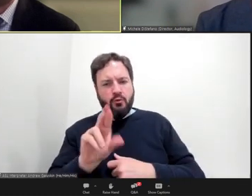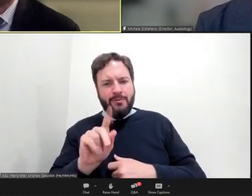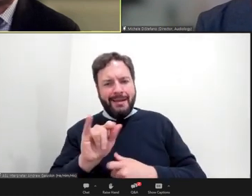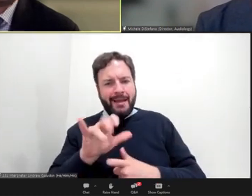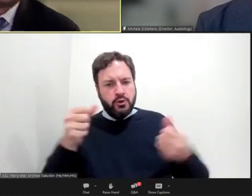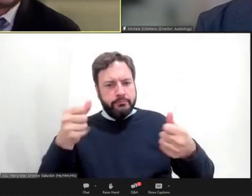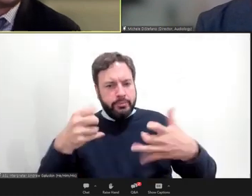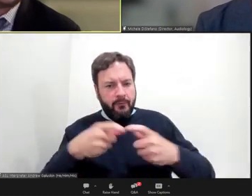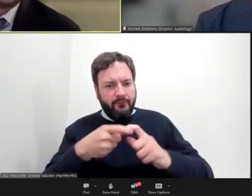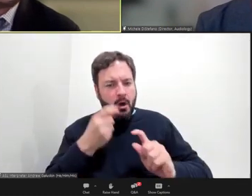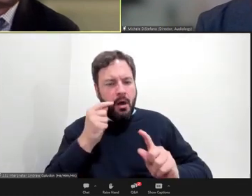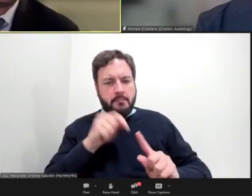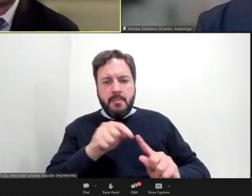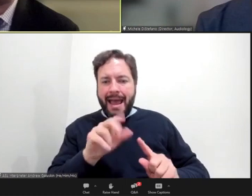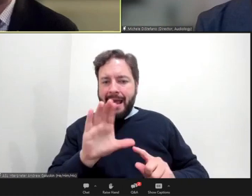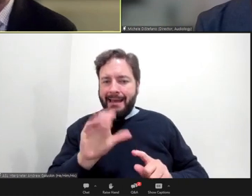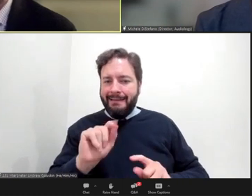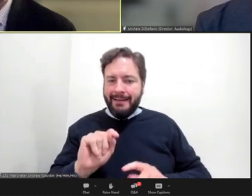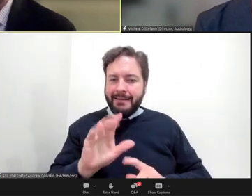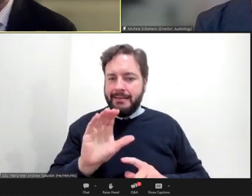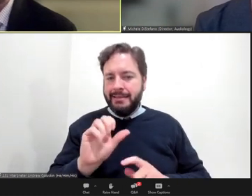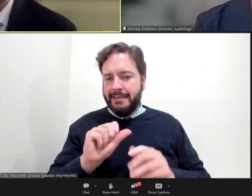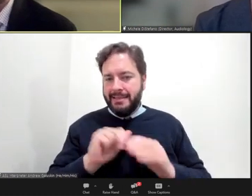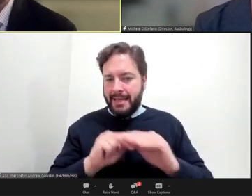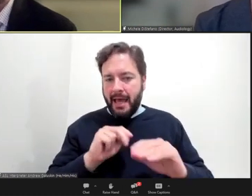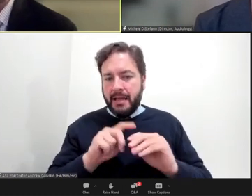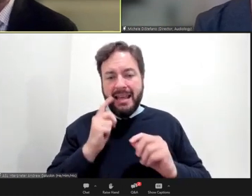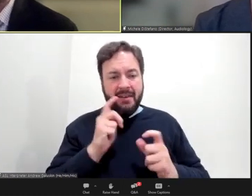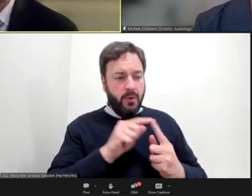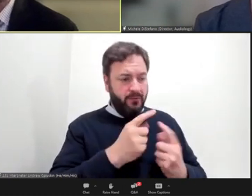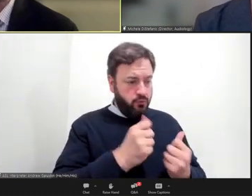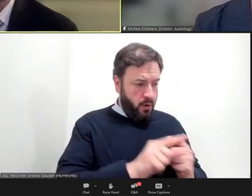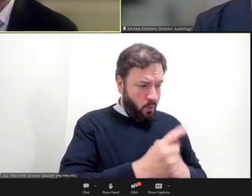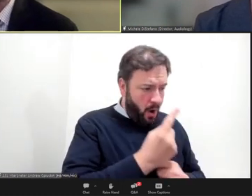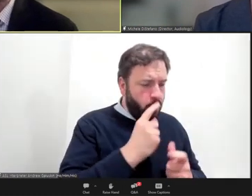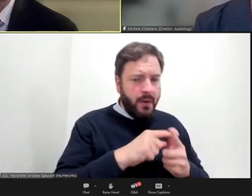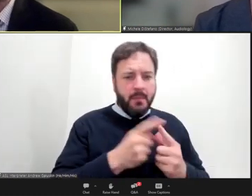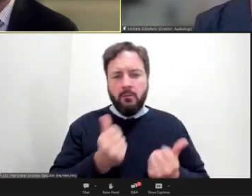the finding of one study, we might suggest the other study. So if there's concern,